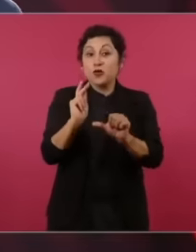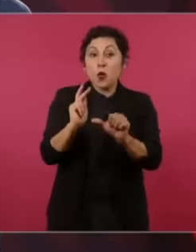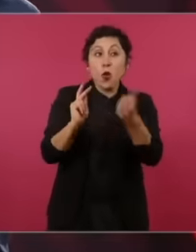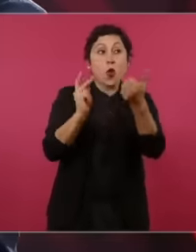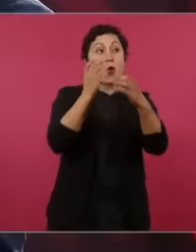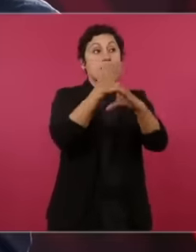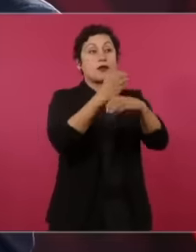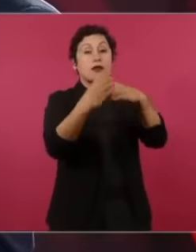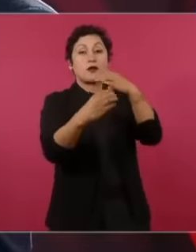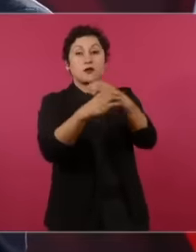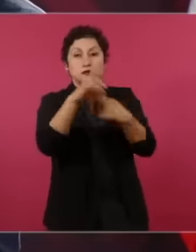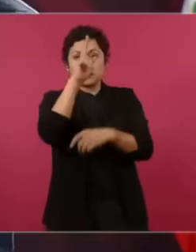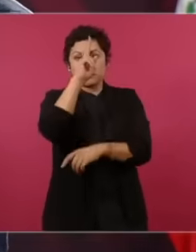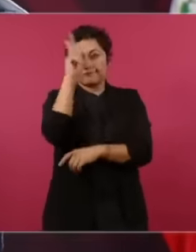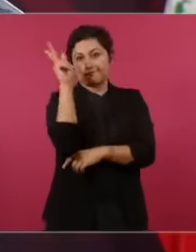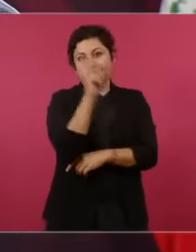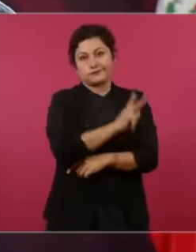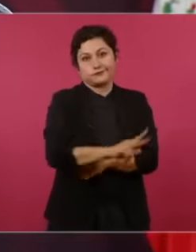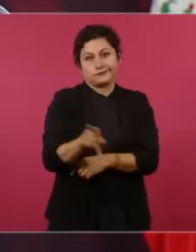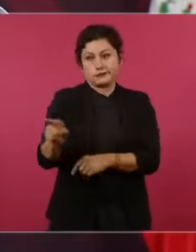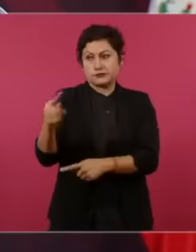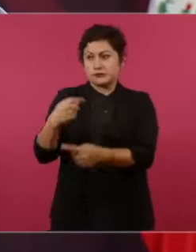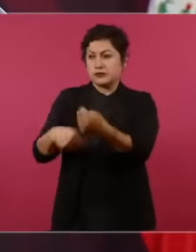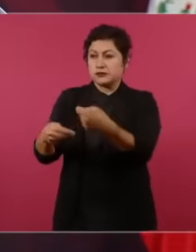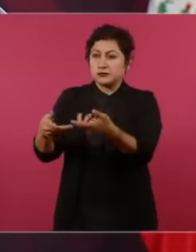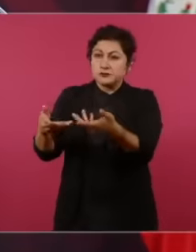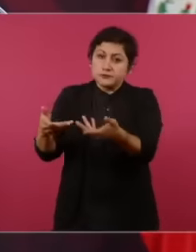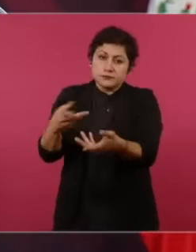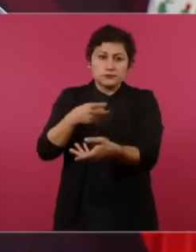worse things